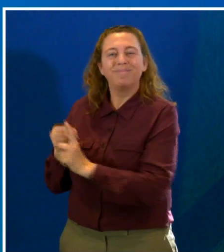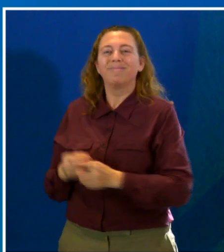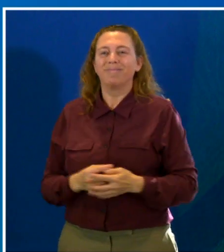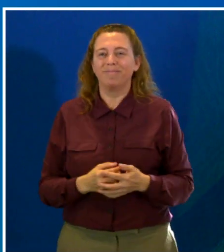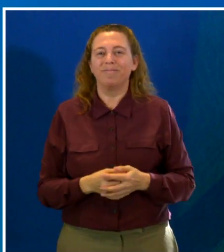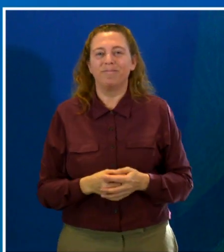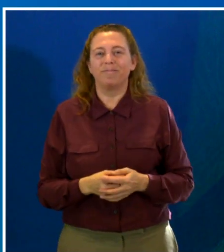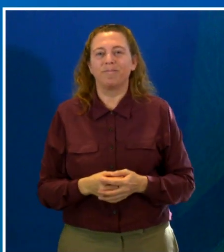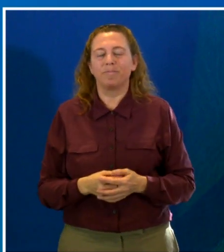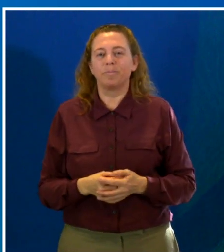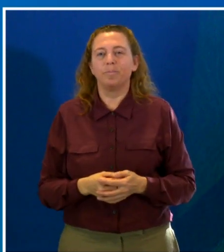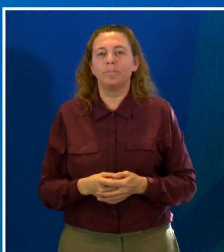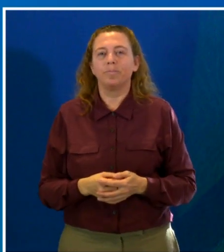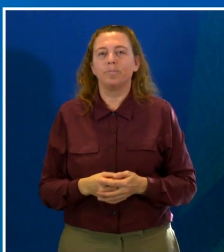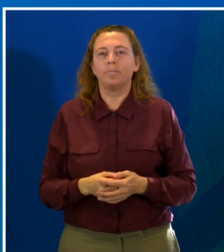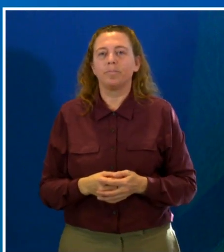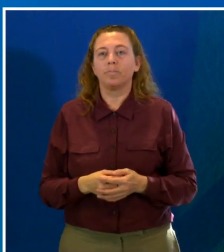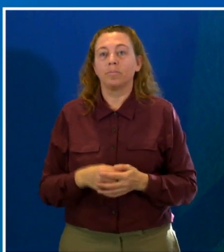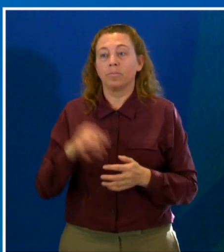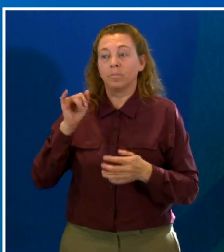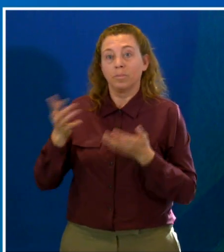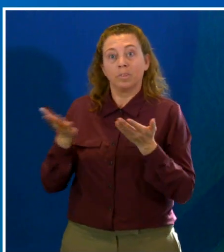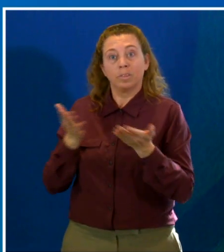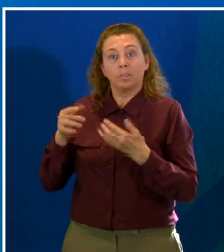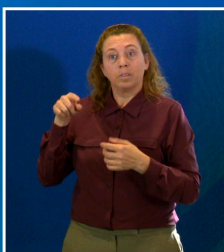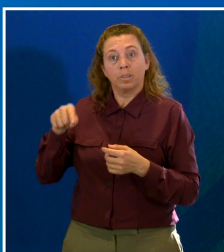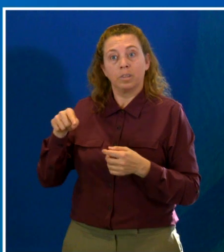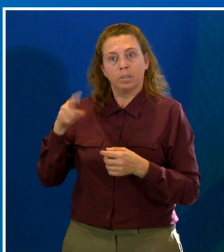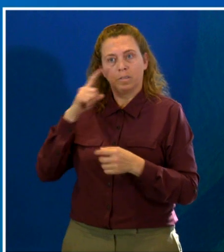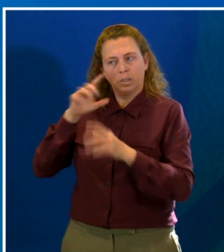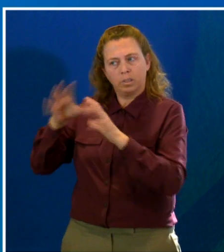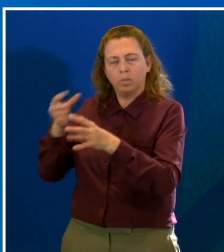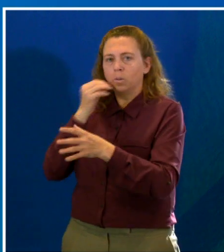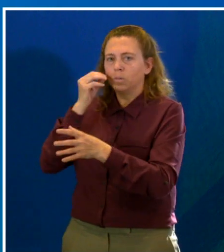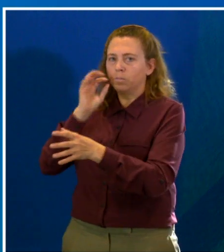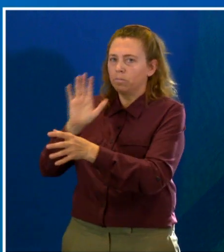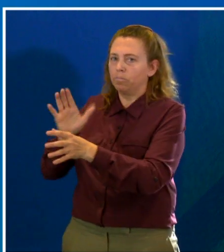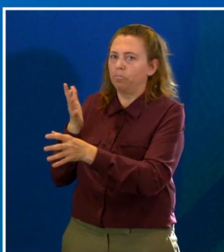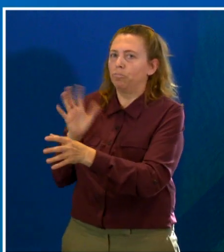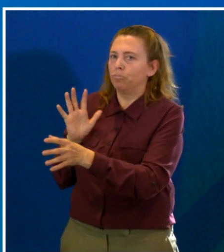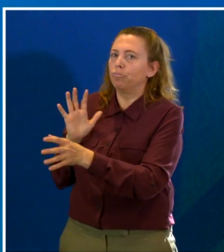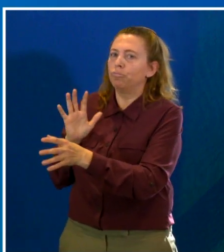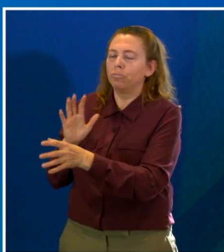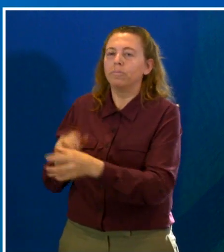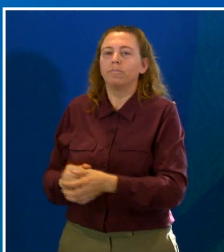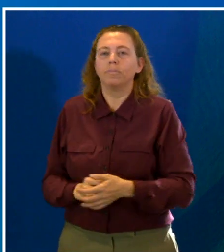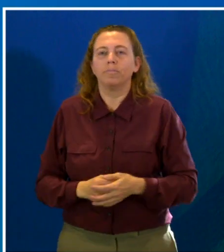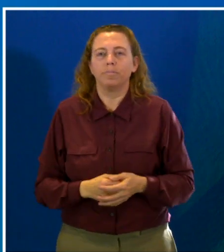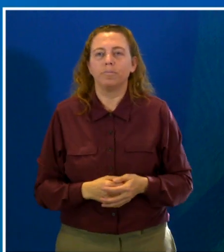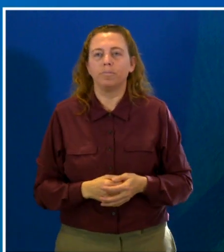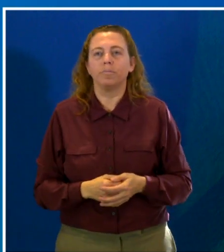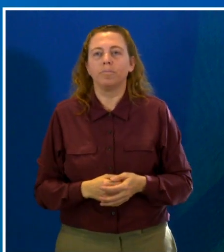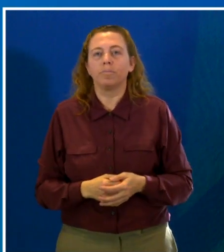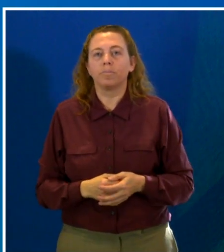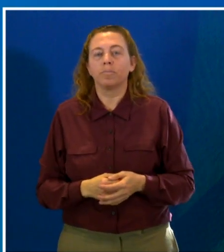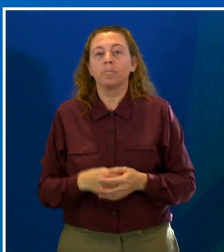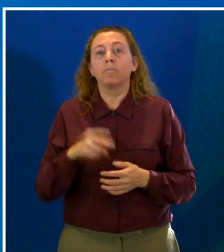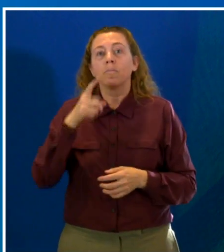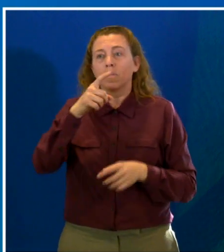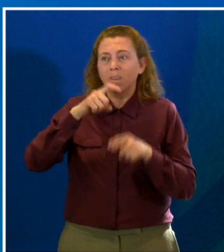requested by the State Health Department, you cannot call 911 to request a vaccine from the Fire Department.